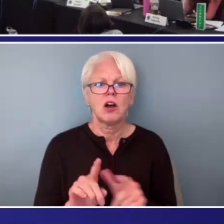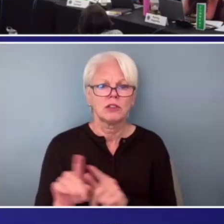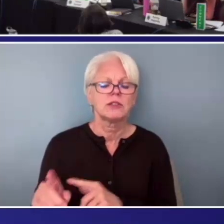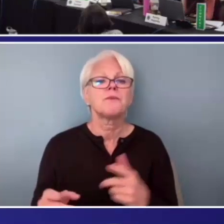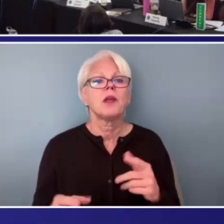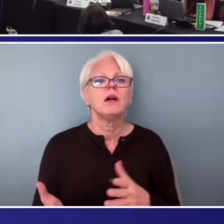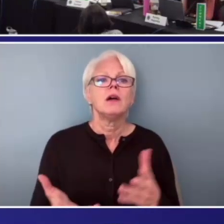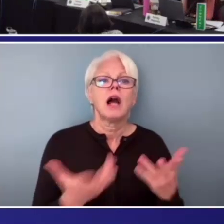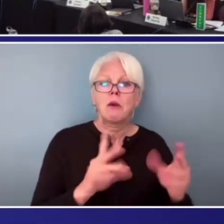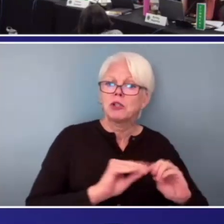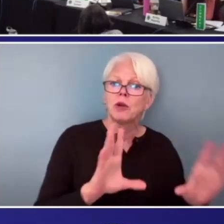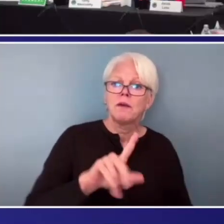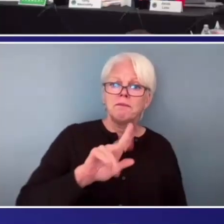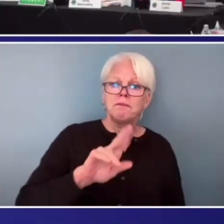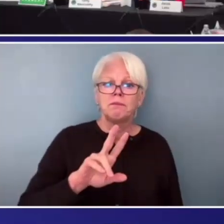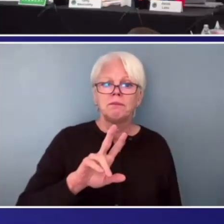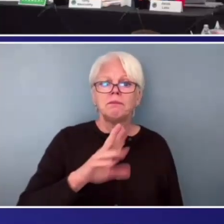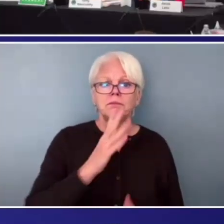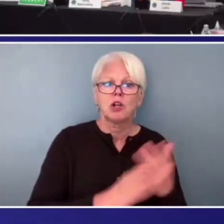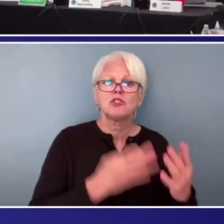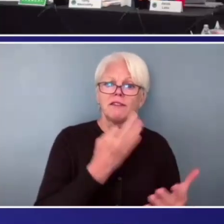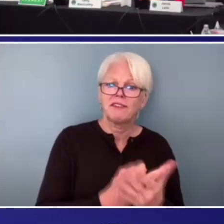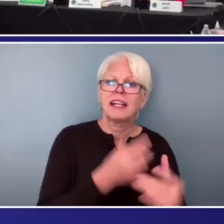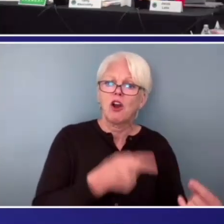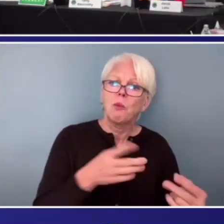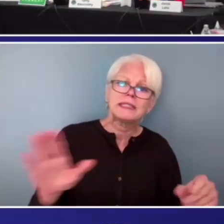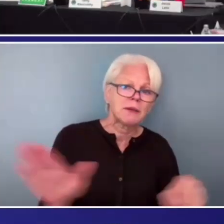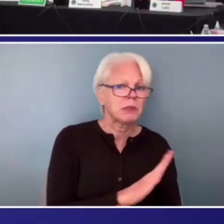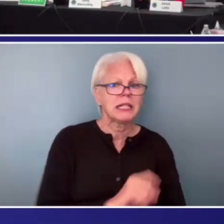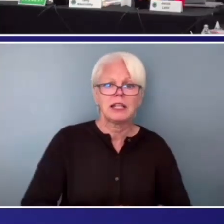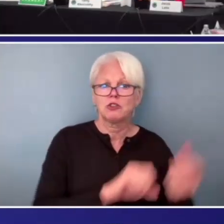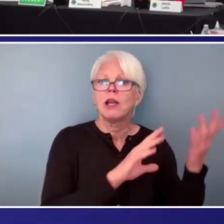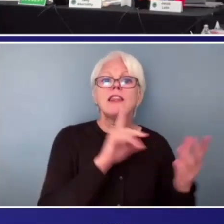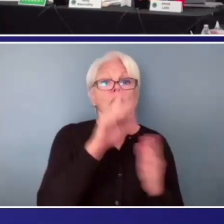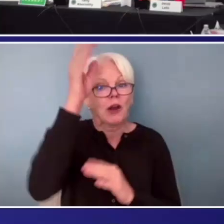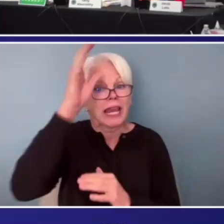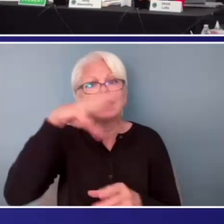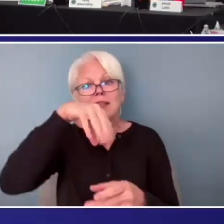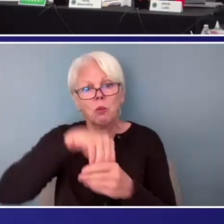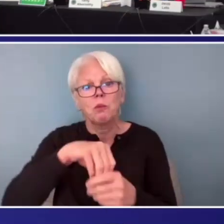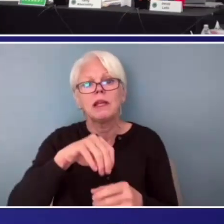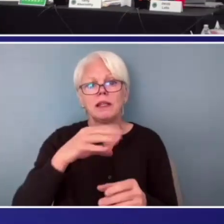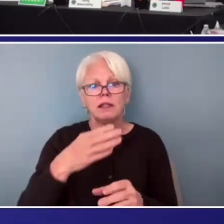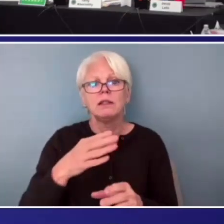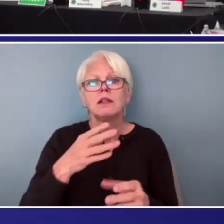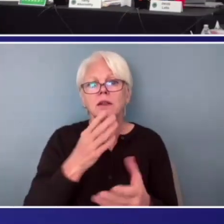PFH was removed in its entirety. There are concepts within PDH that were previously there that have carried forward, so.